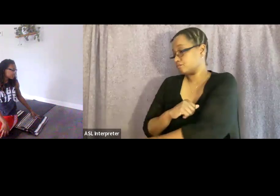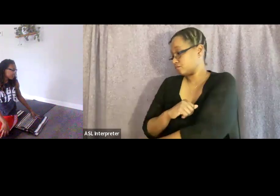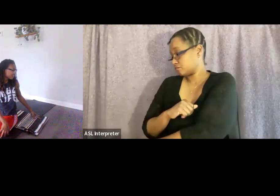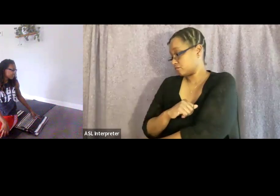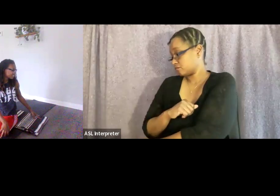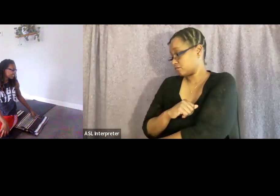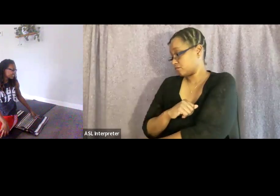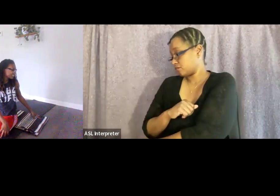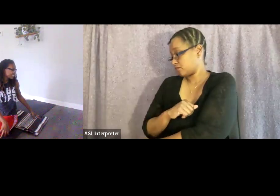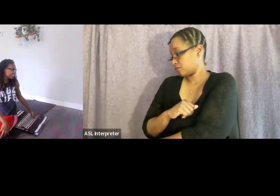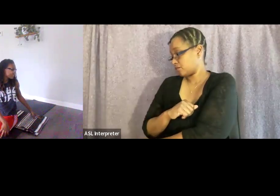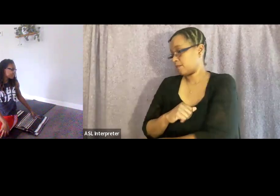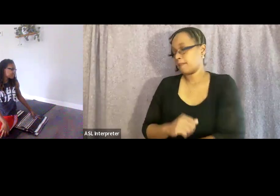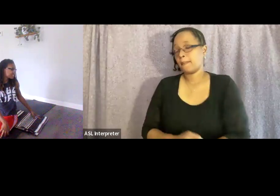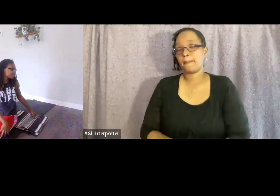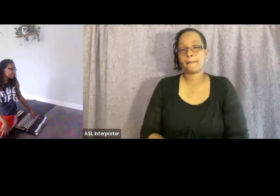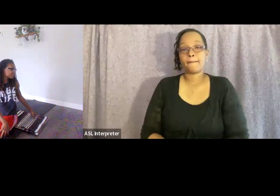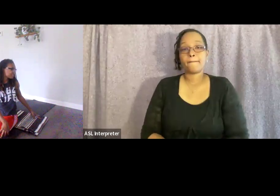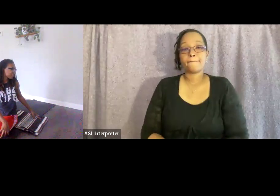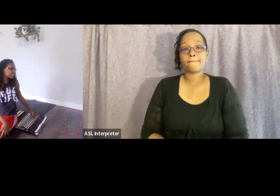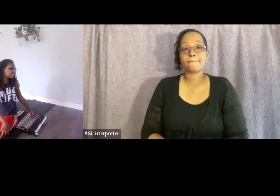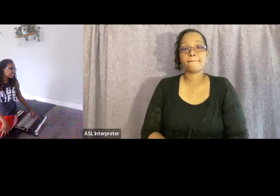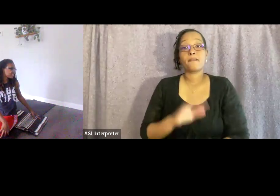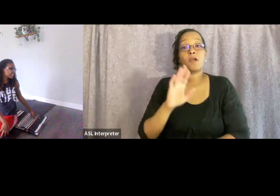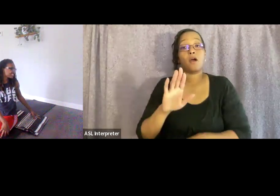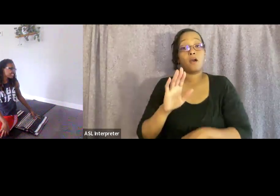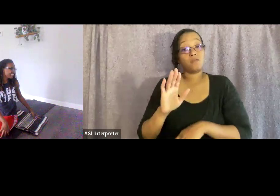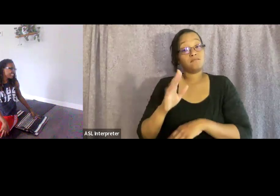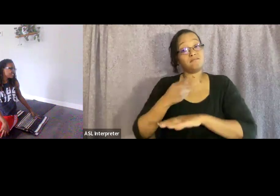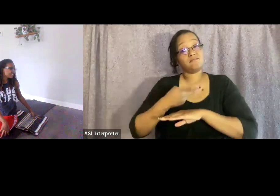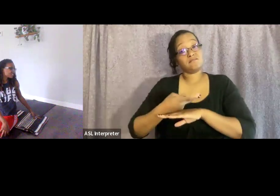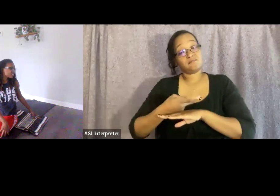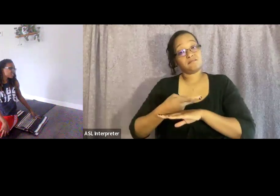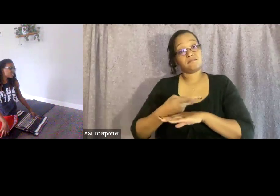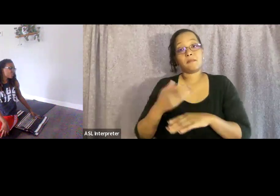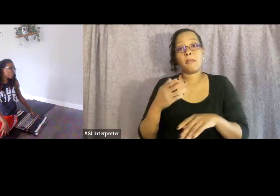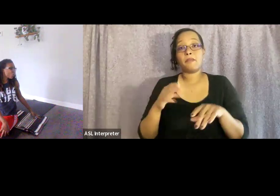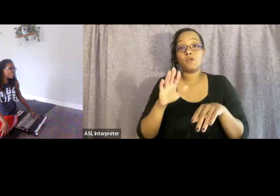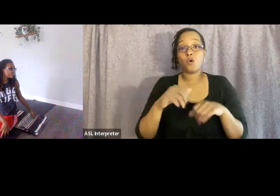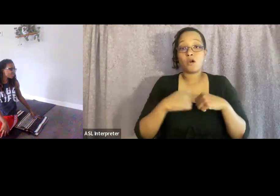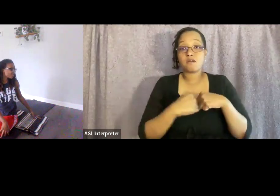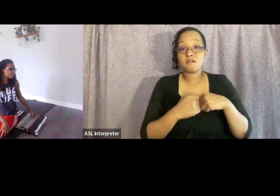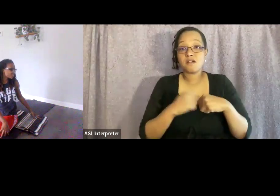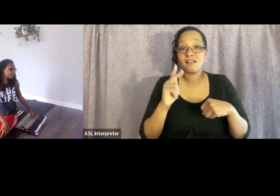If you're on your back, maybe the knees come back to center, and you let those knees fall over to the other side.